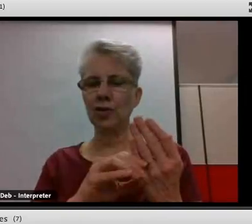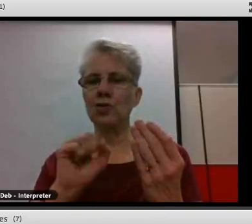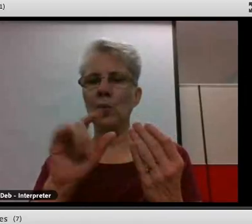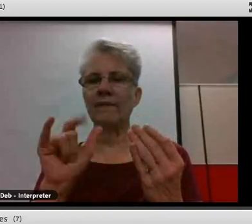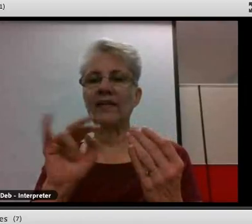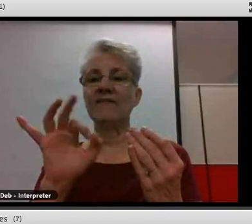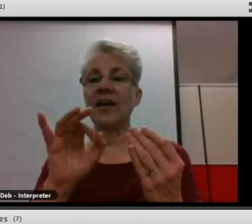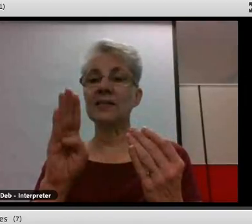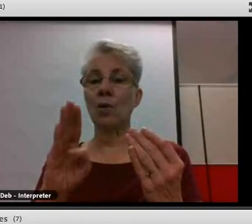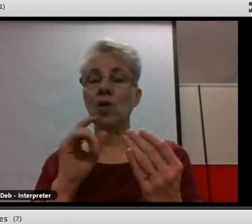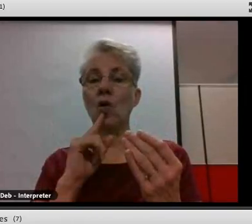So very quickly...